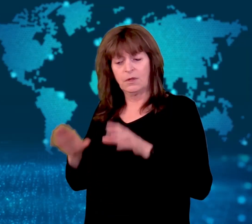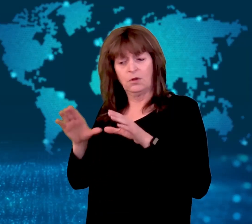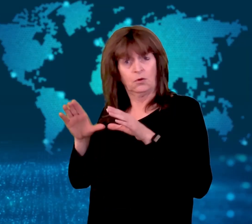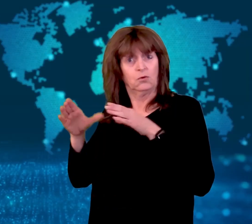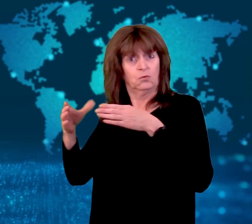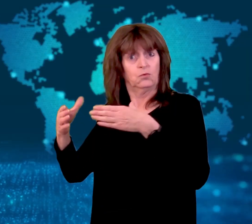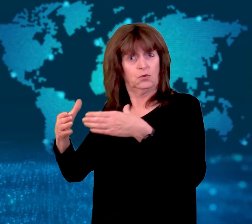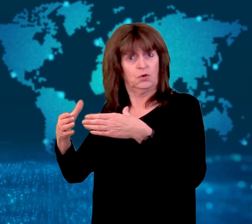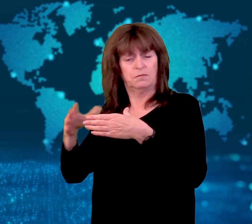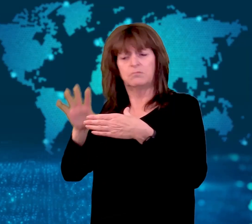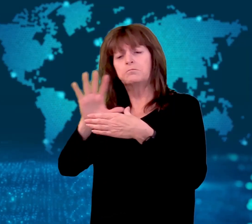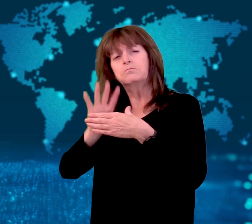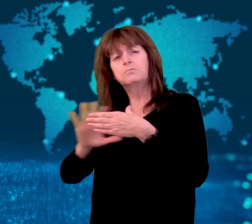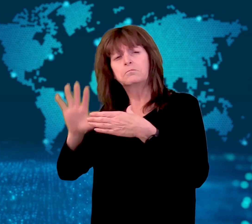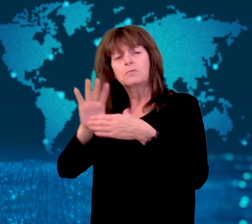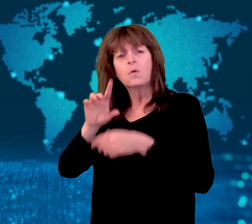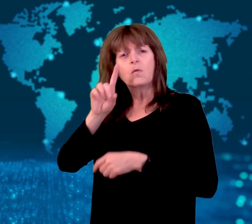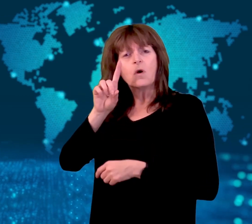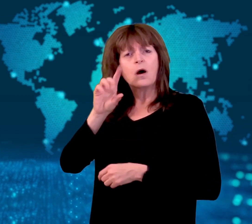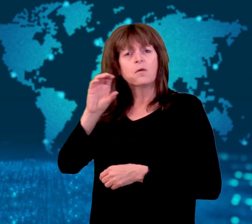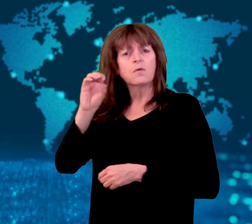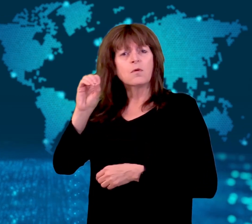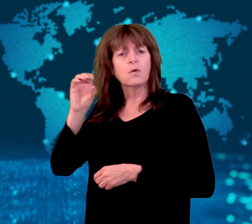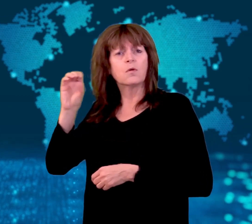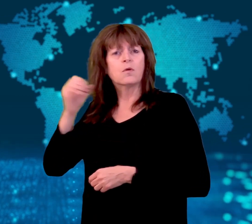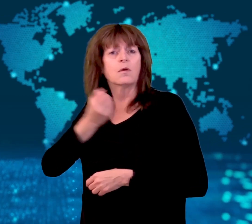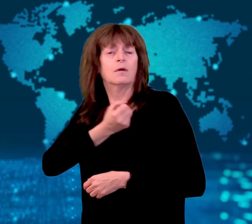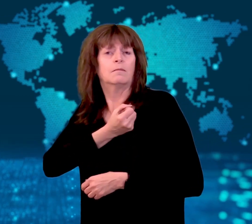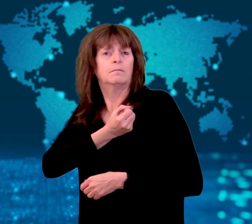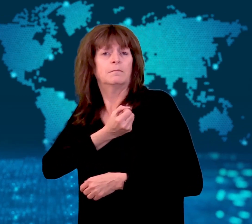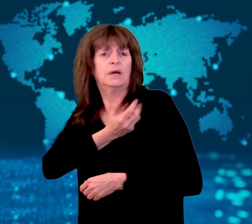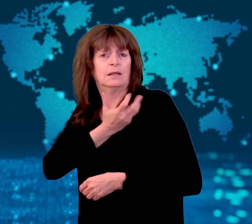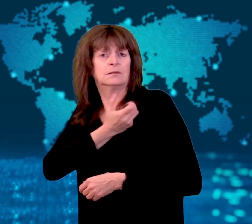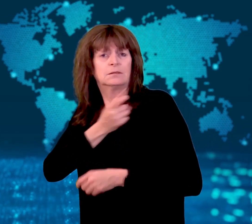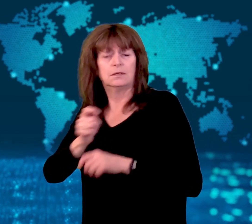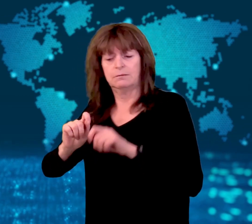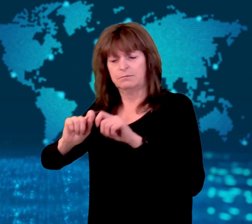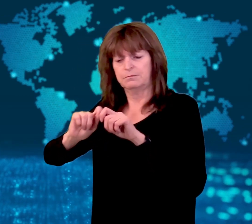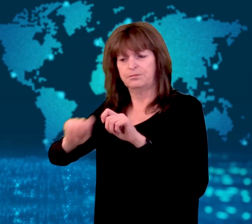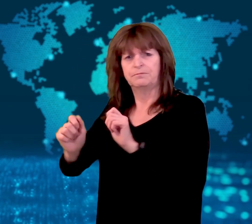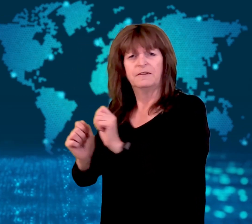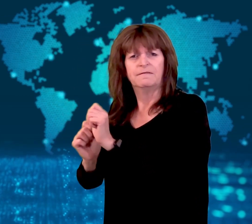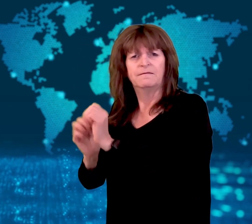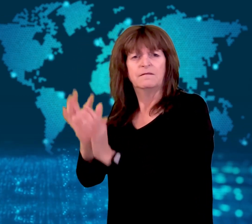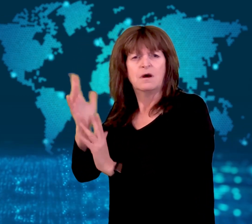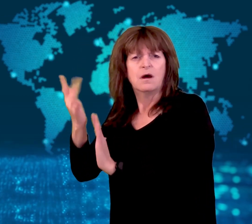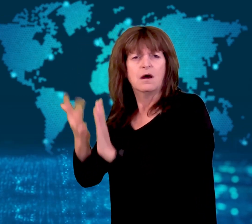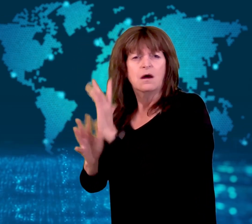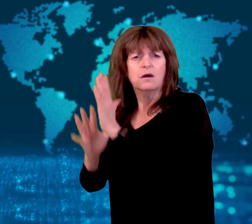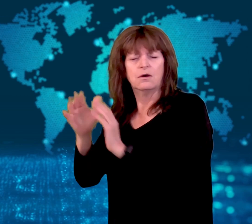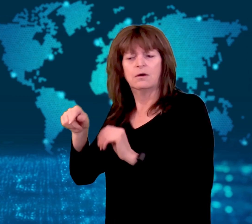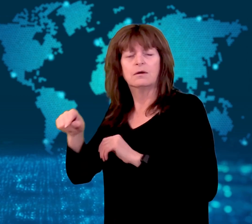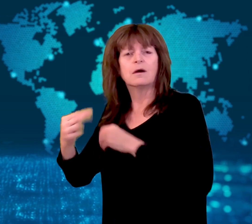[GEORGIA]: A group of around 100 Palestinians set fire